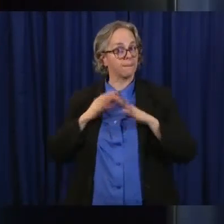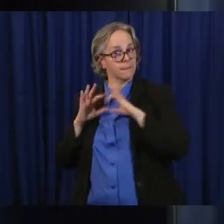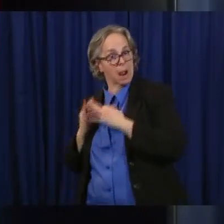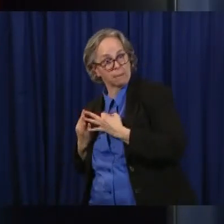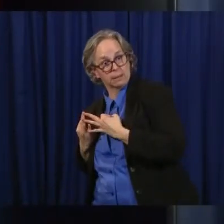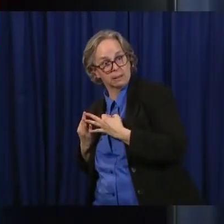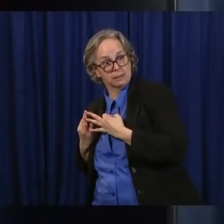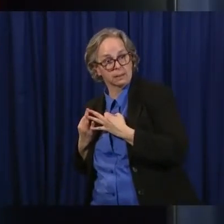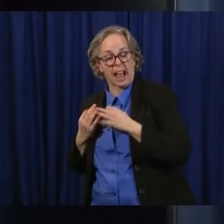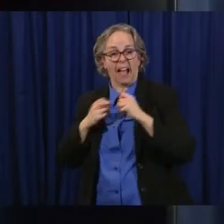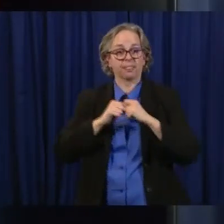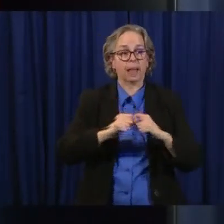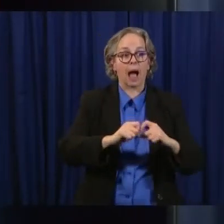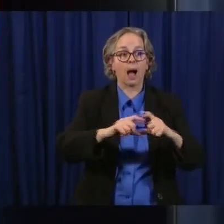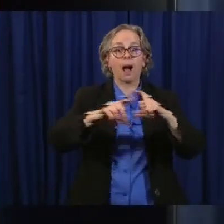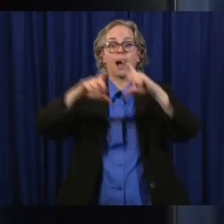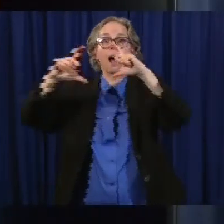THESE ARE BEHAVIORAL ACTIONS WE